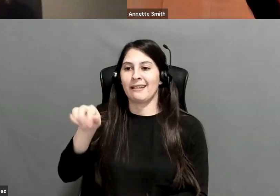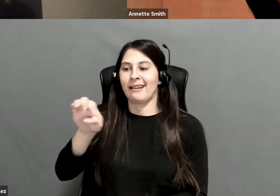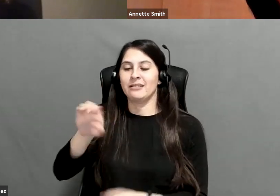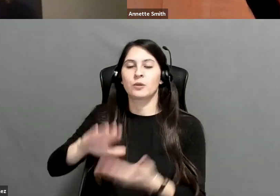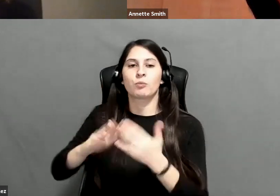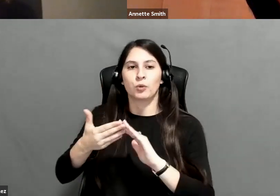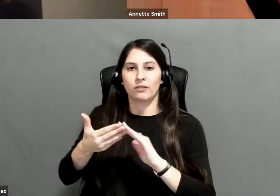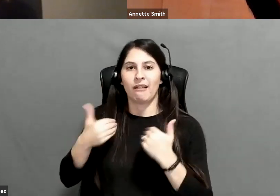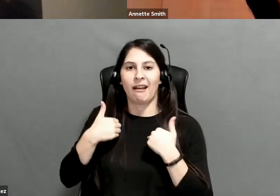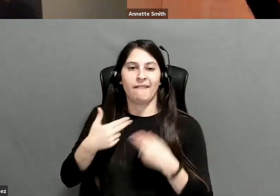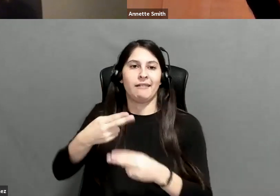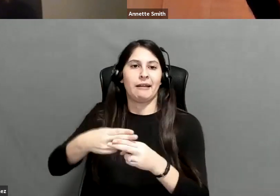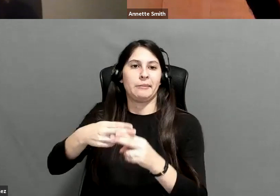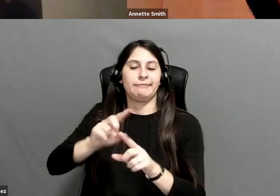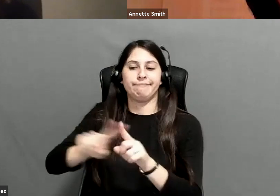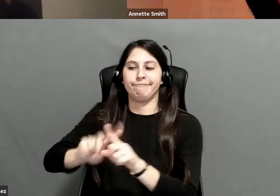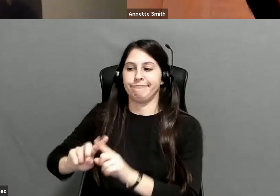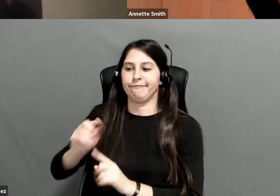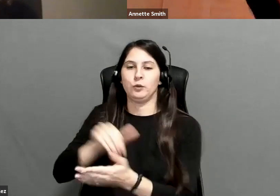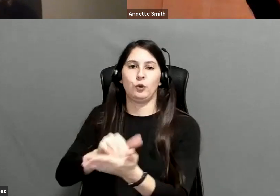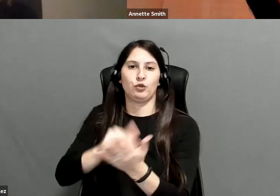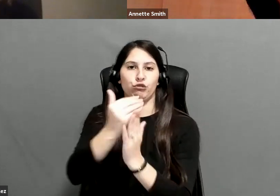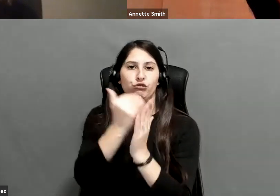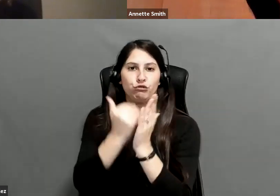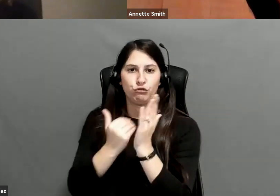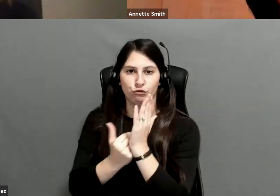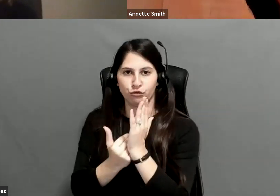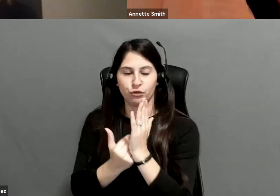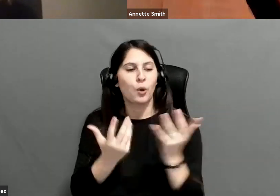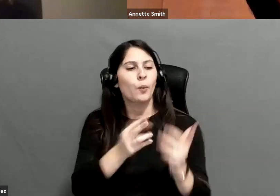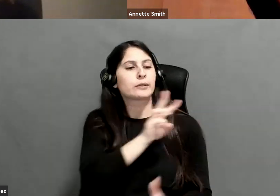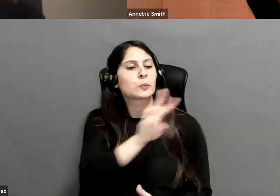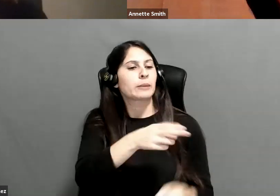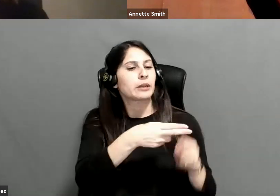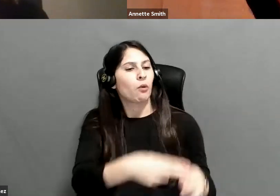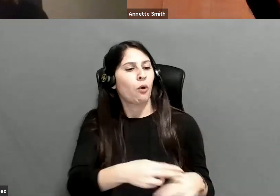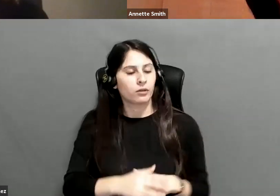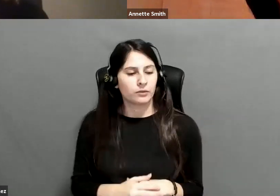site, but I think it's the website is called like Hayes community and there